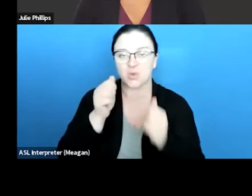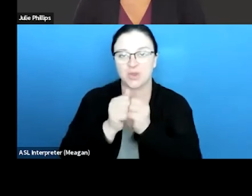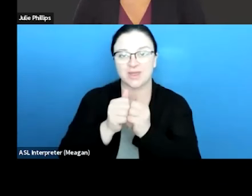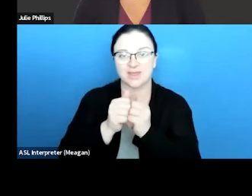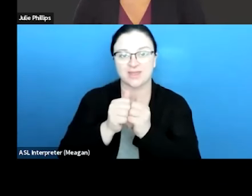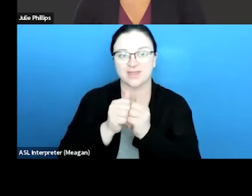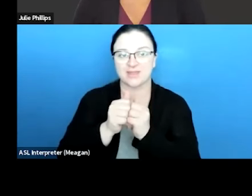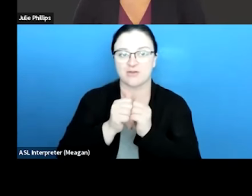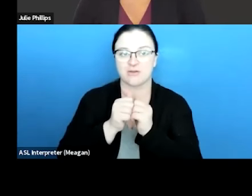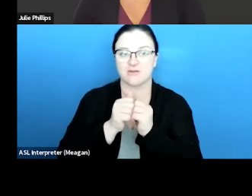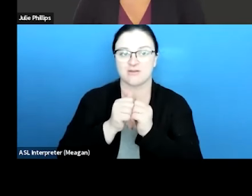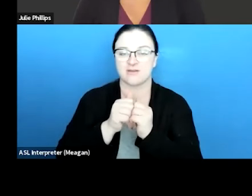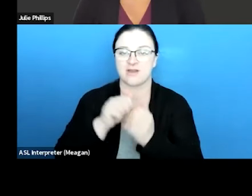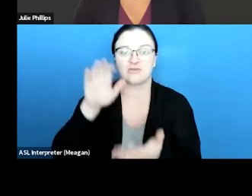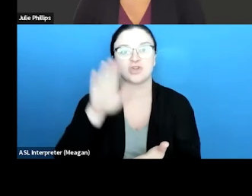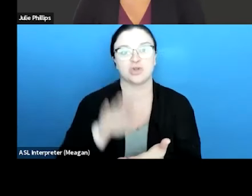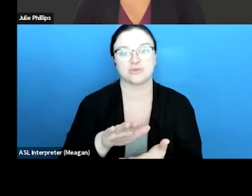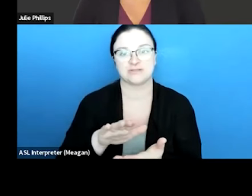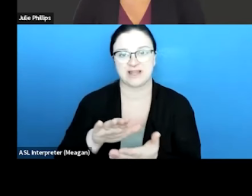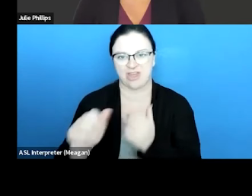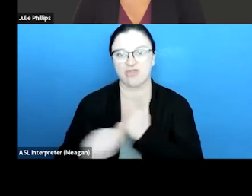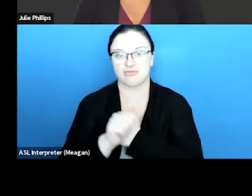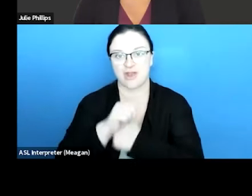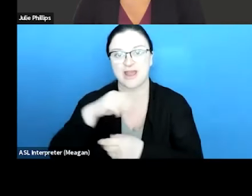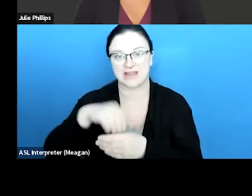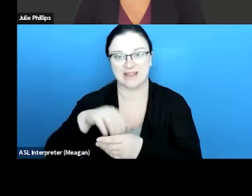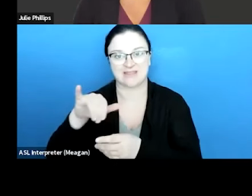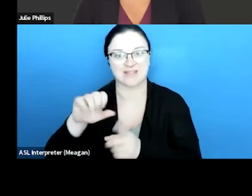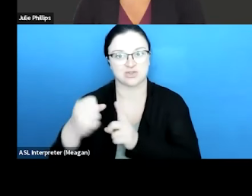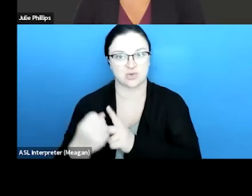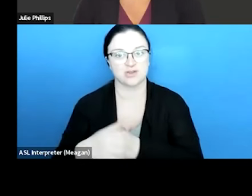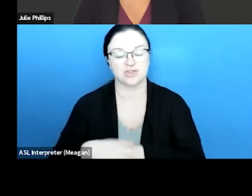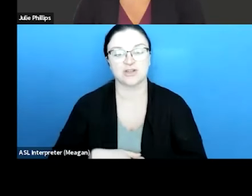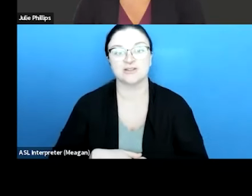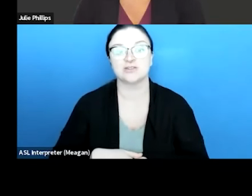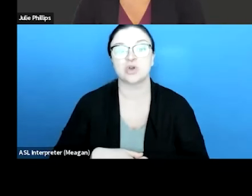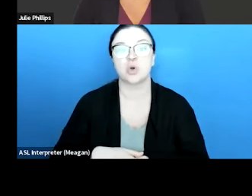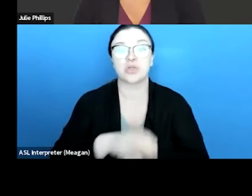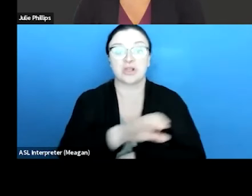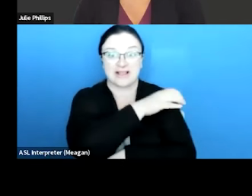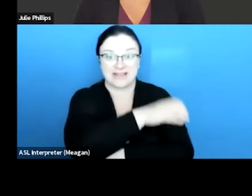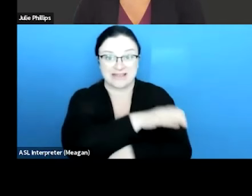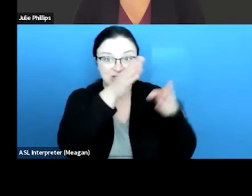And so while the clinician's doing an assessment, the peer might be able to work with the individual